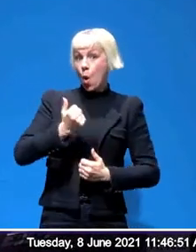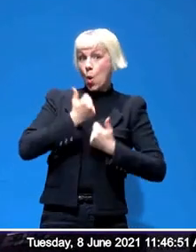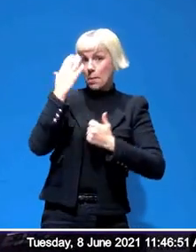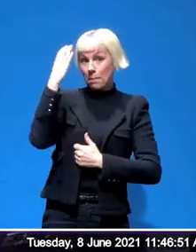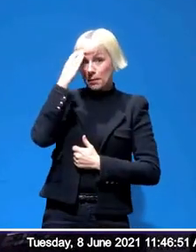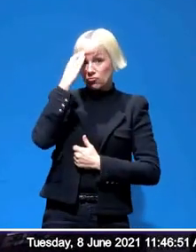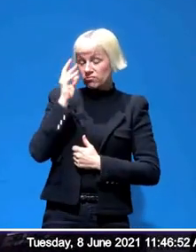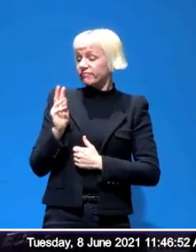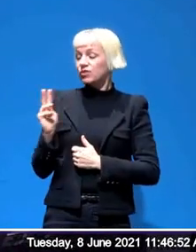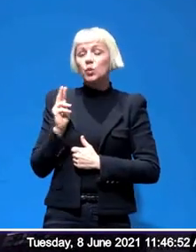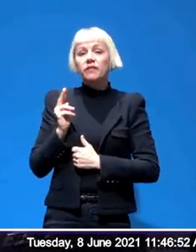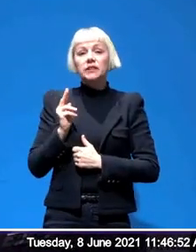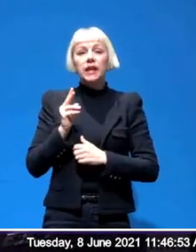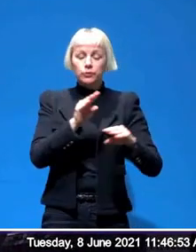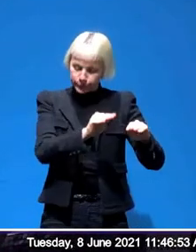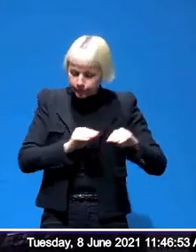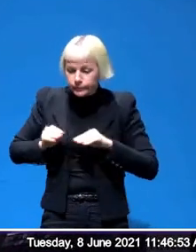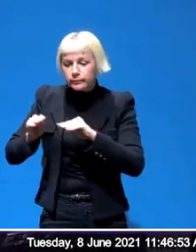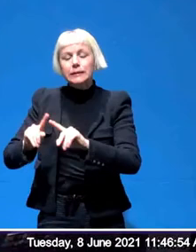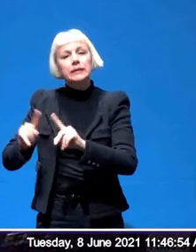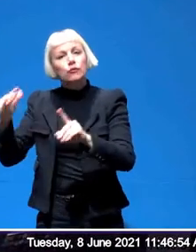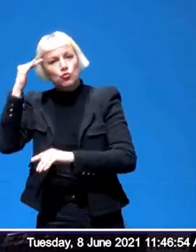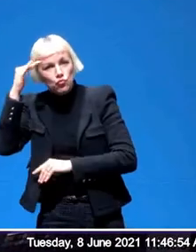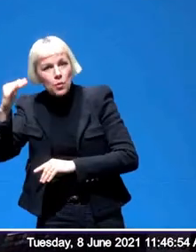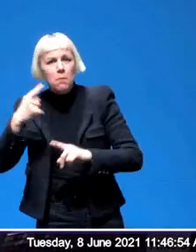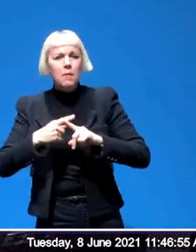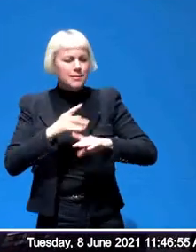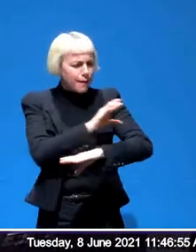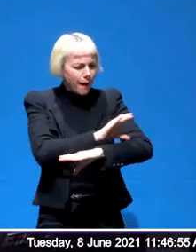for Daniel, as well as replacing all the carpets in our home with vinyl slats.